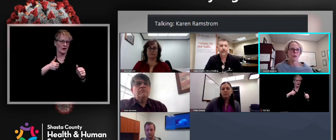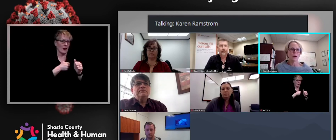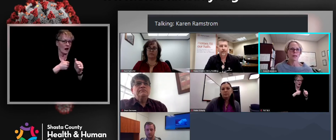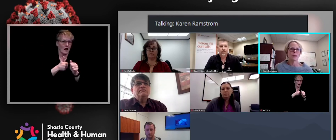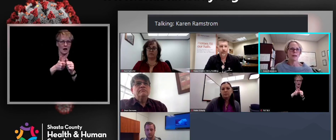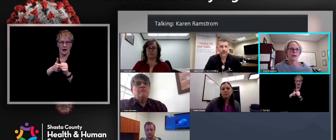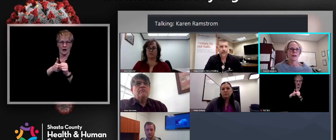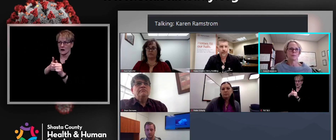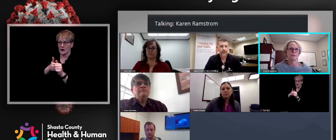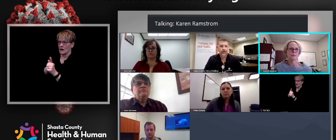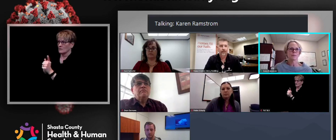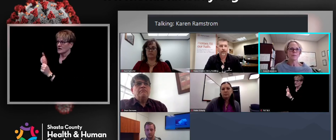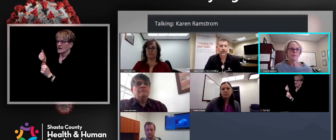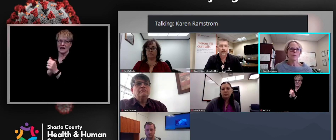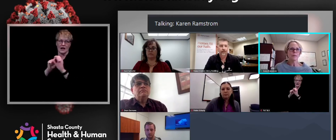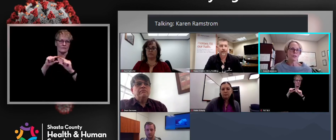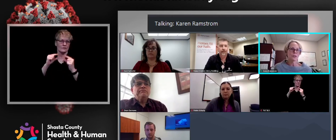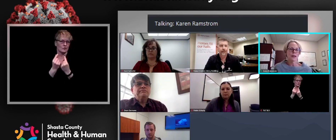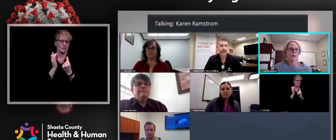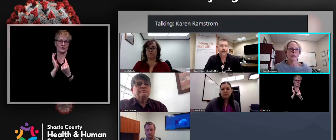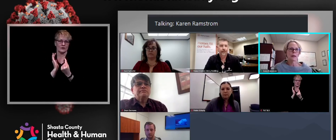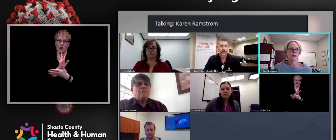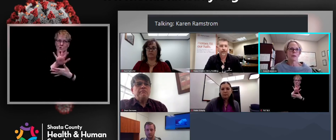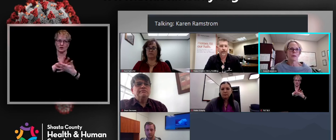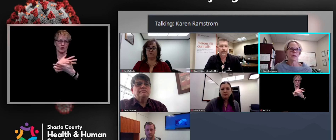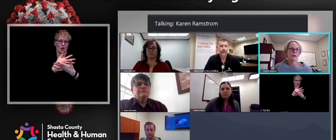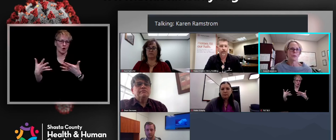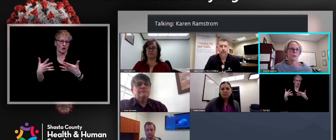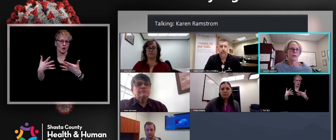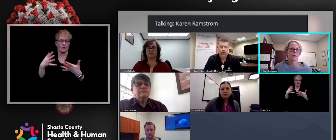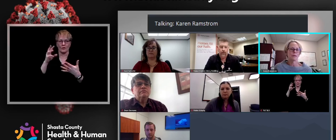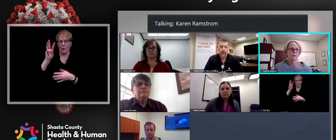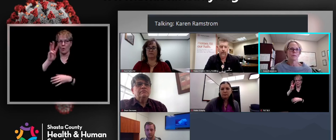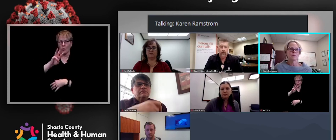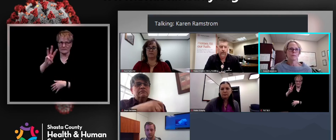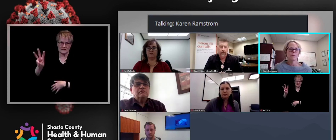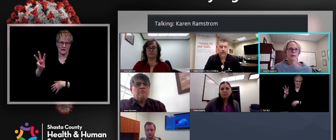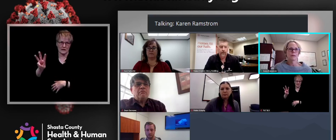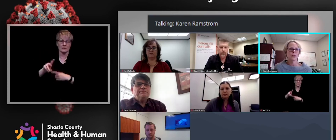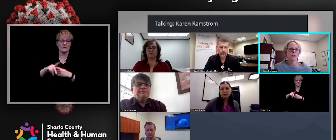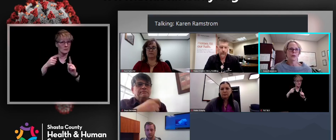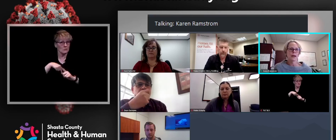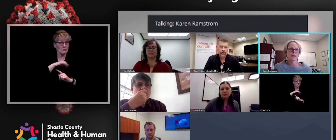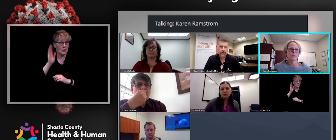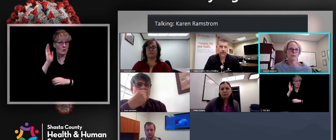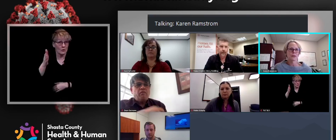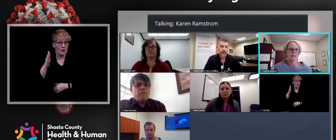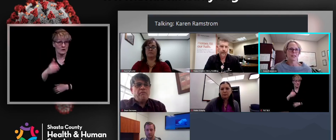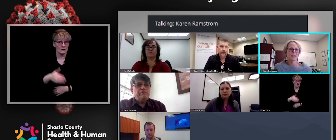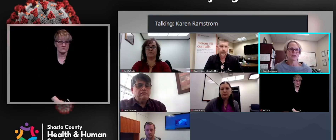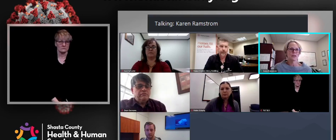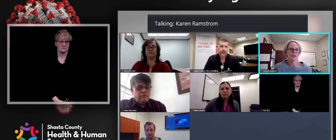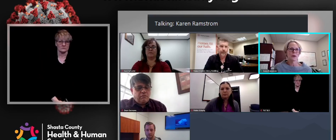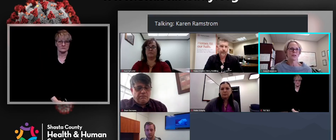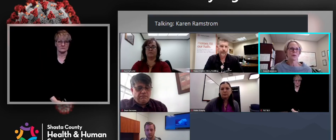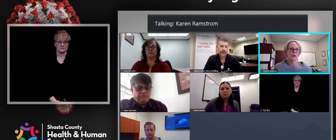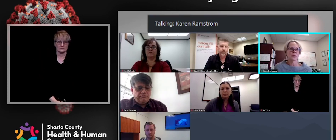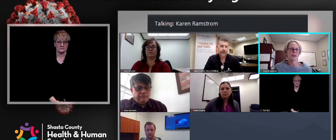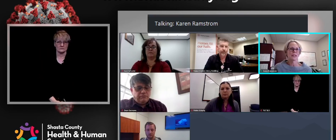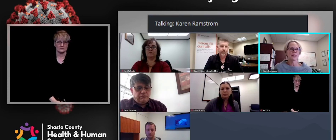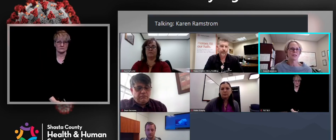website. We can do that, but we hadn't really seen a need to do that. We do it periodically as